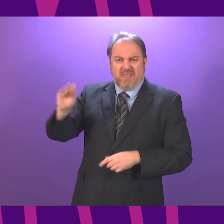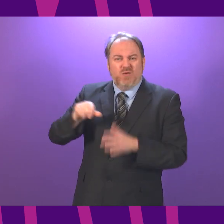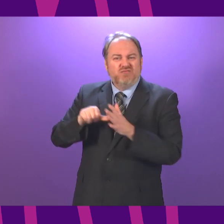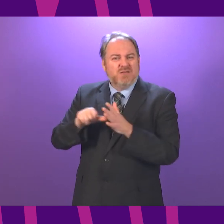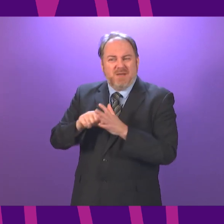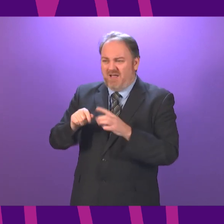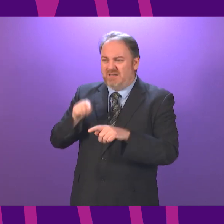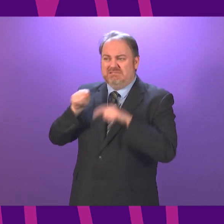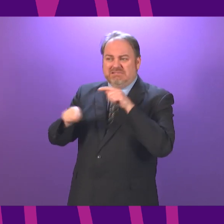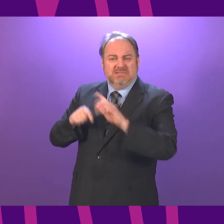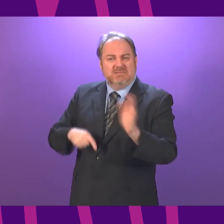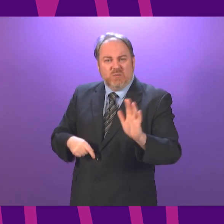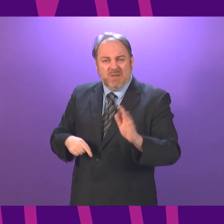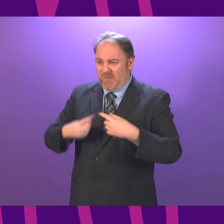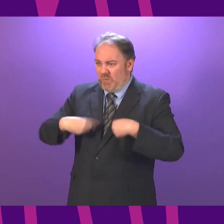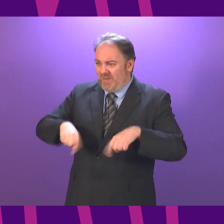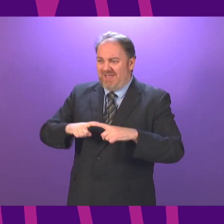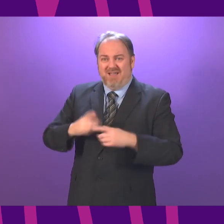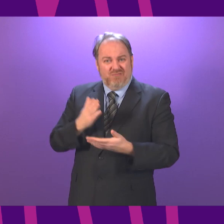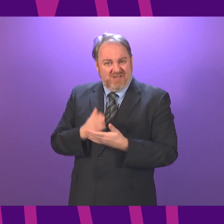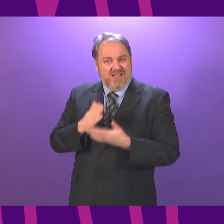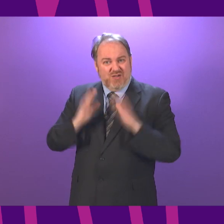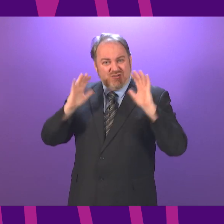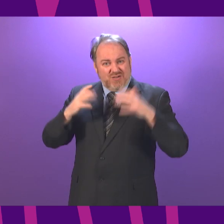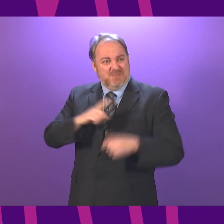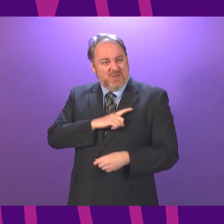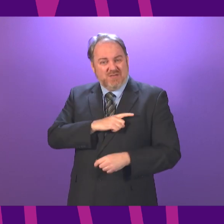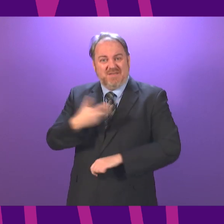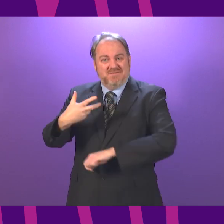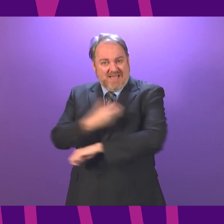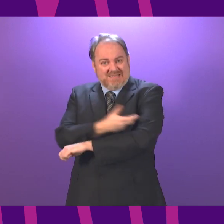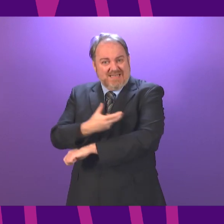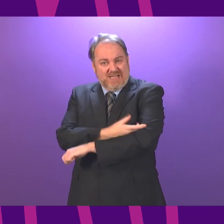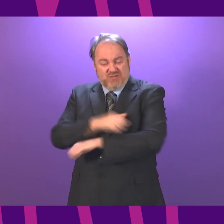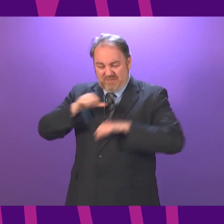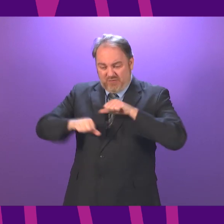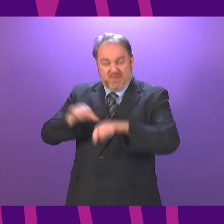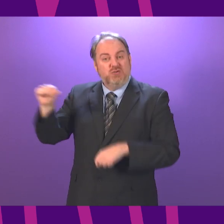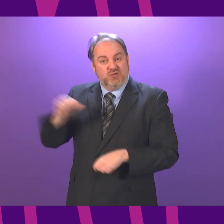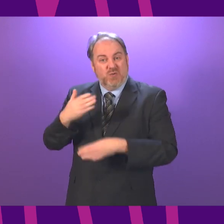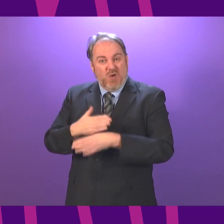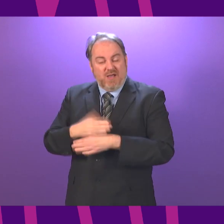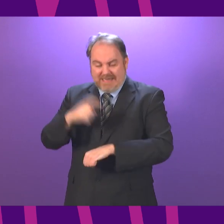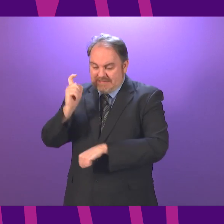but because they and we and everyone want vaccination to work and time is of the essence.